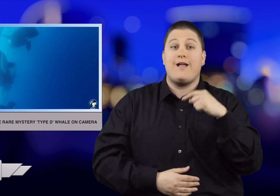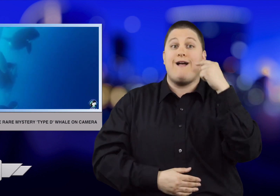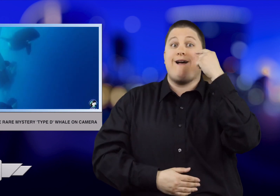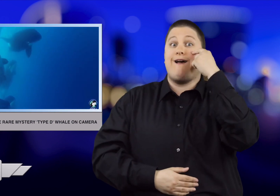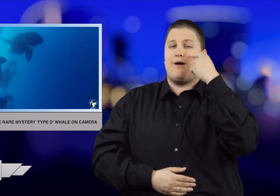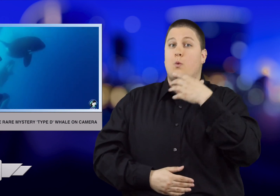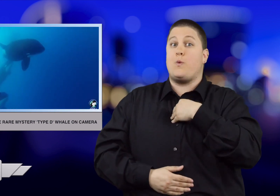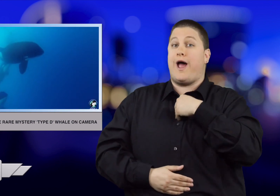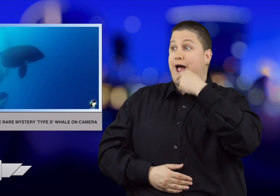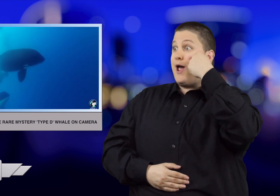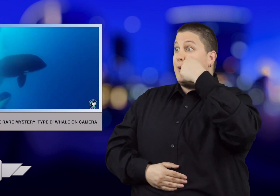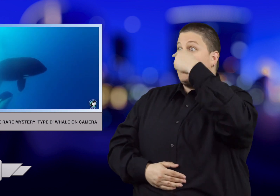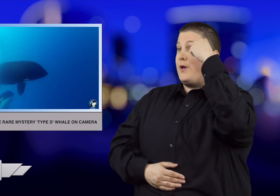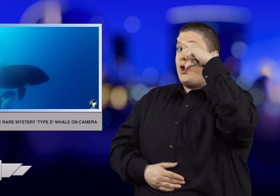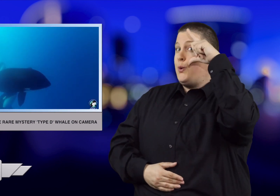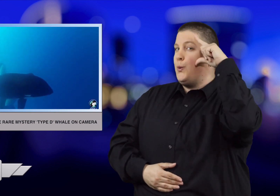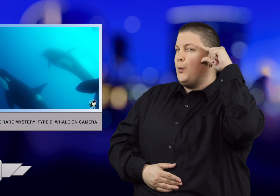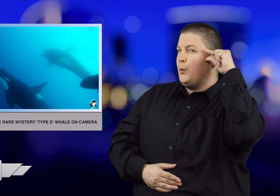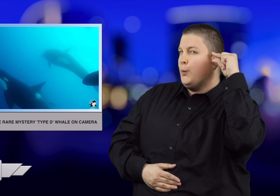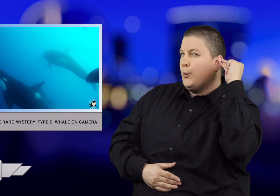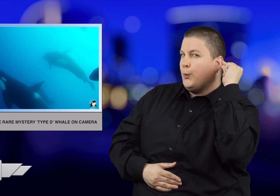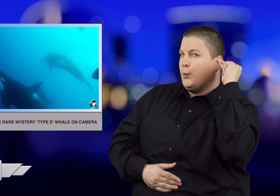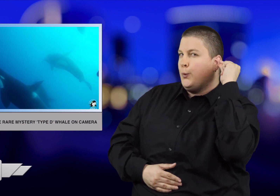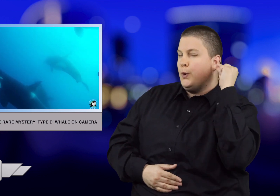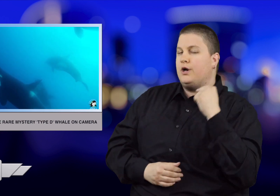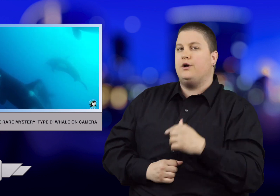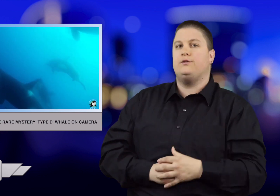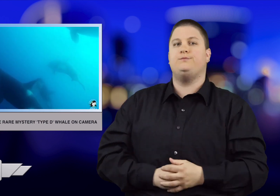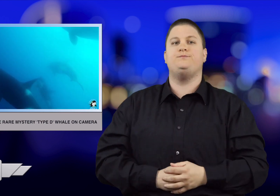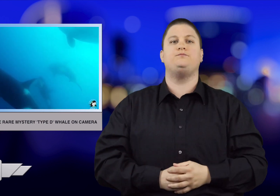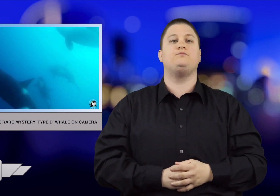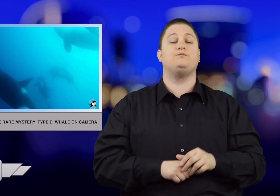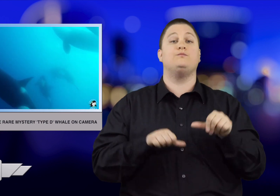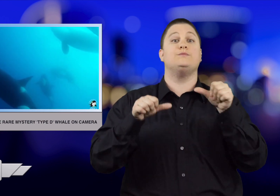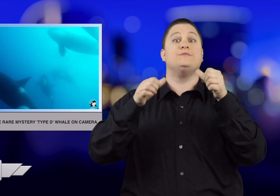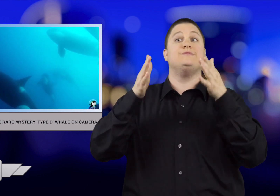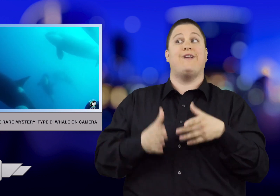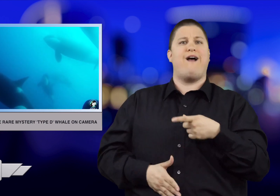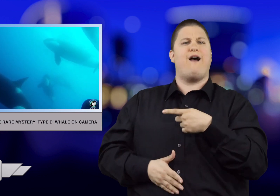and smaller, narrow white markings around the eyes.